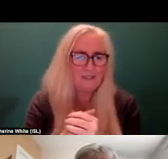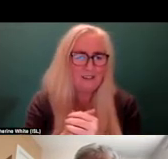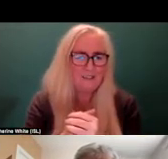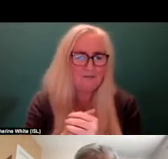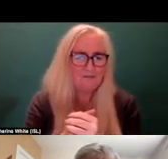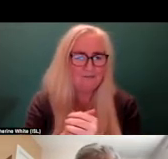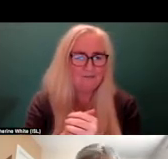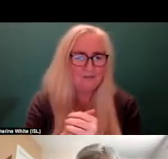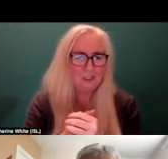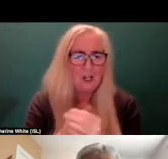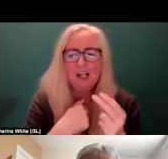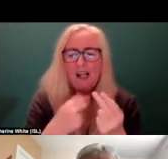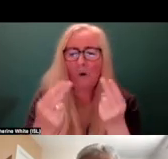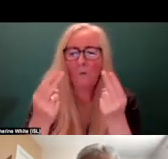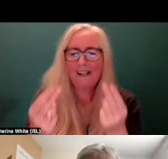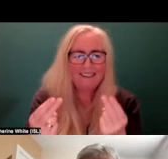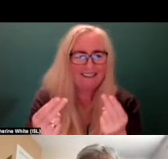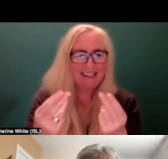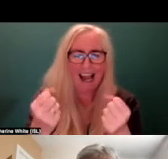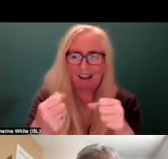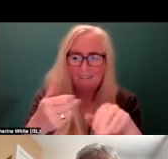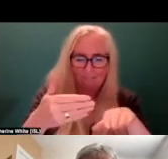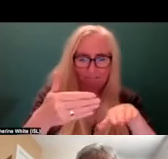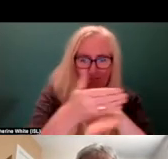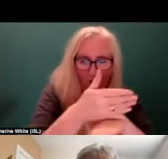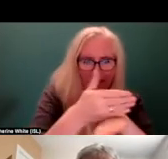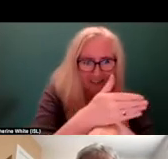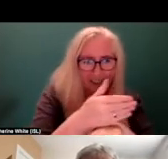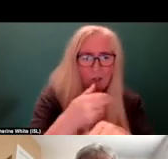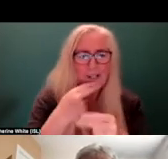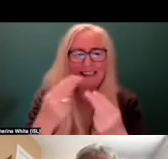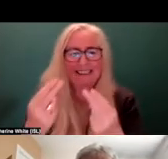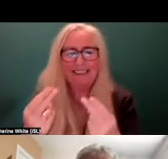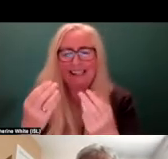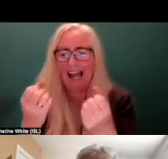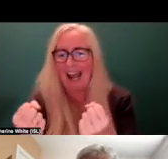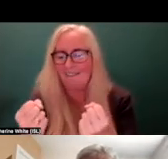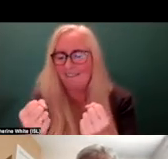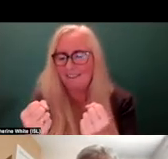highlight we meet our functional need, and we meet site need, but I think